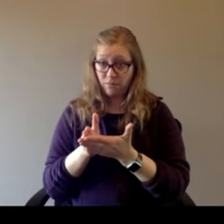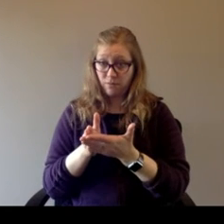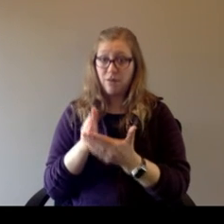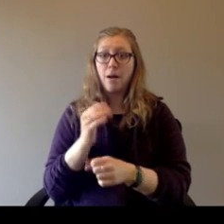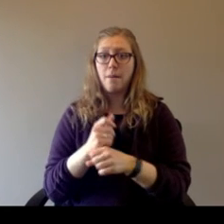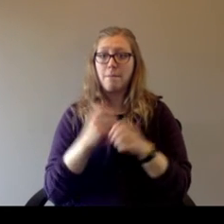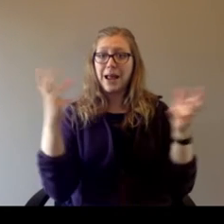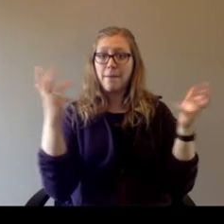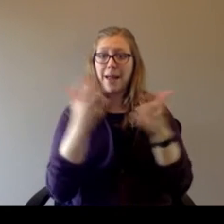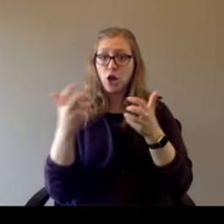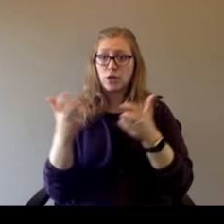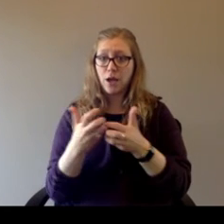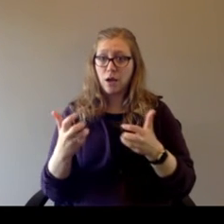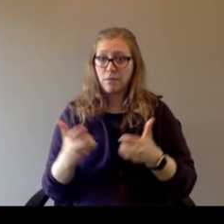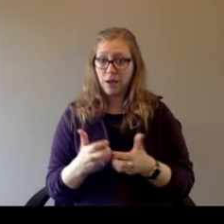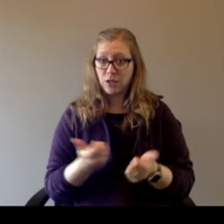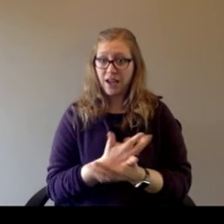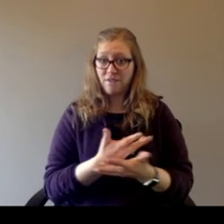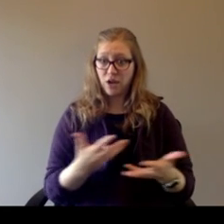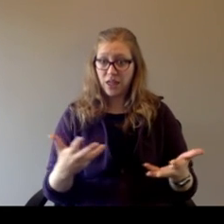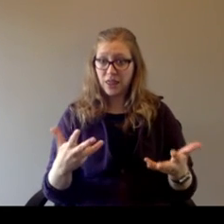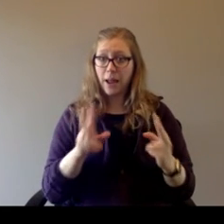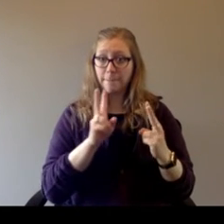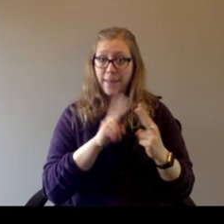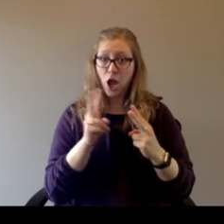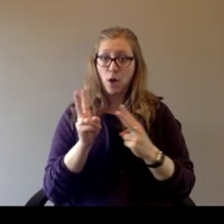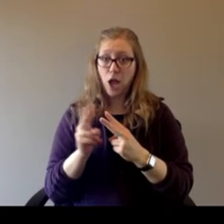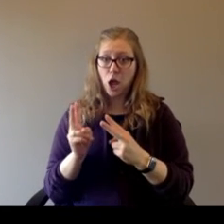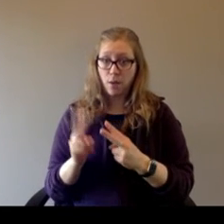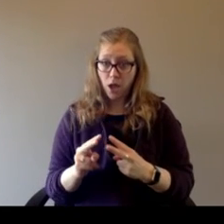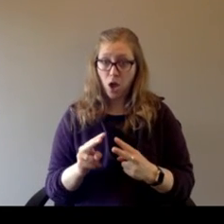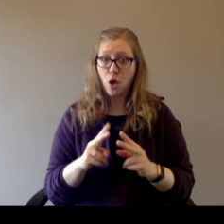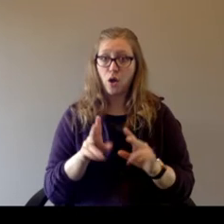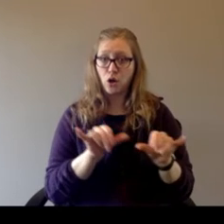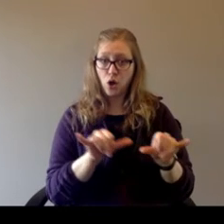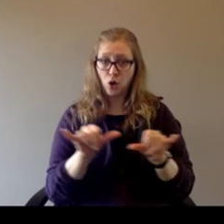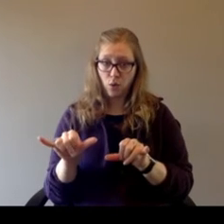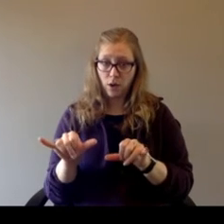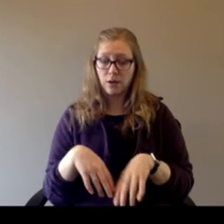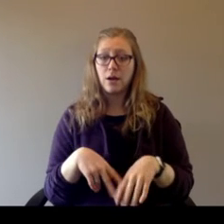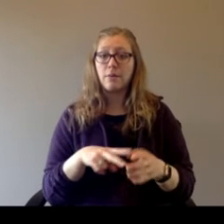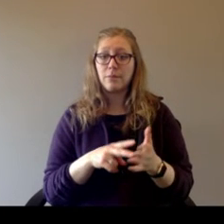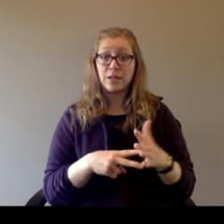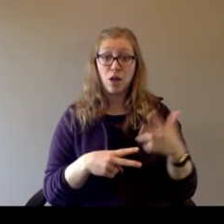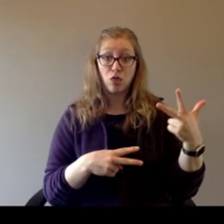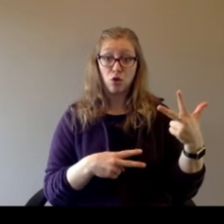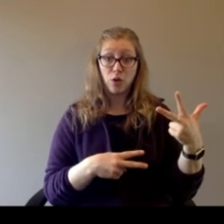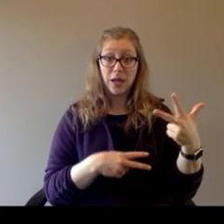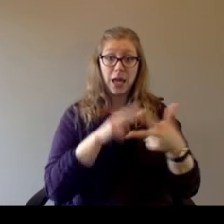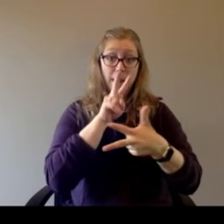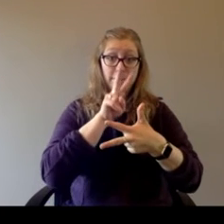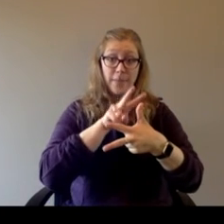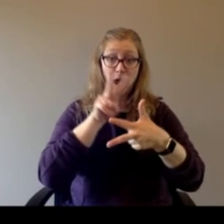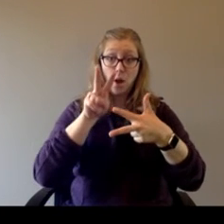So we have three pairs of congruent angles, three pairs of congruent sides.